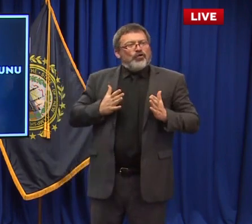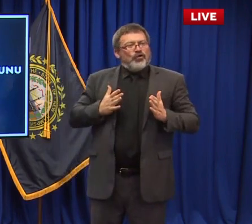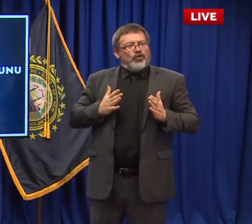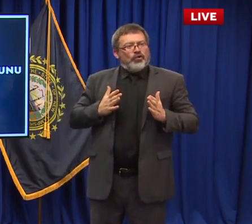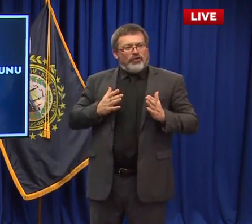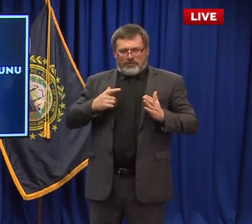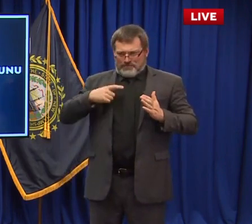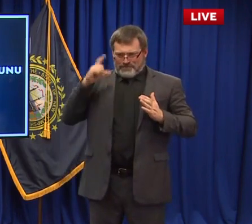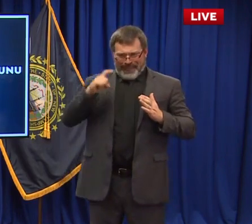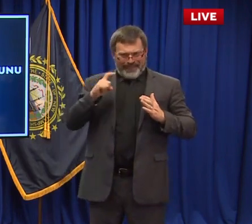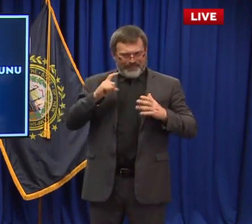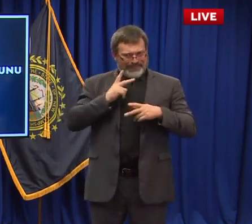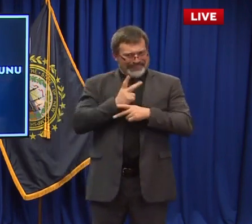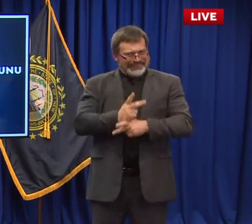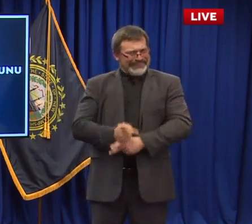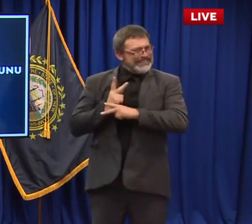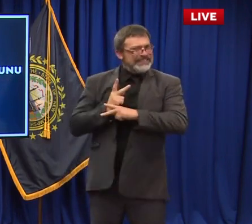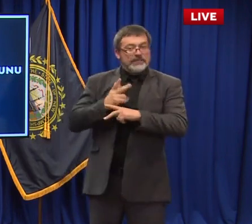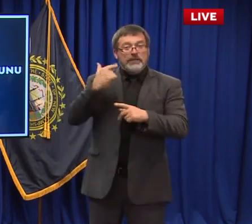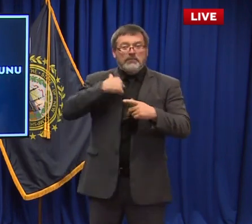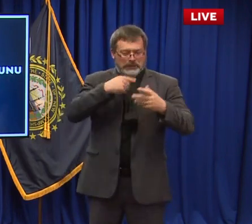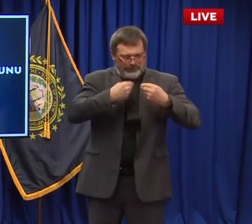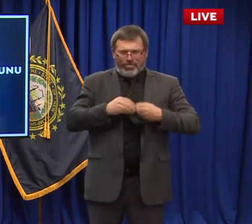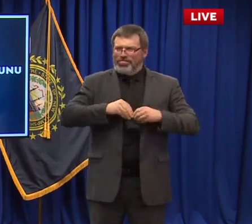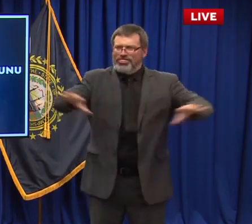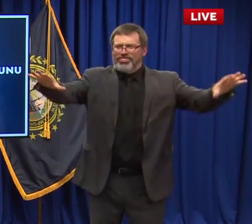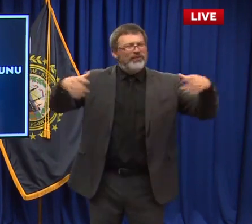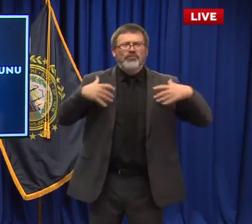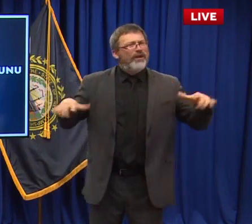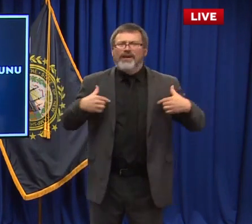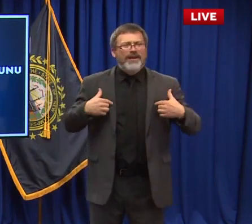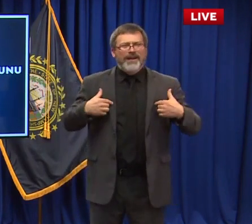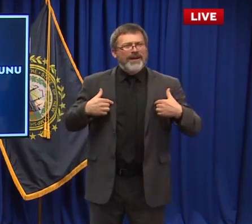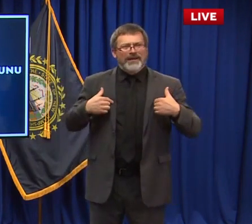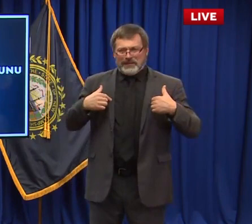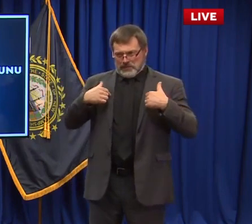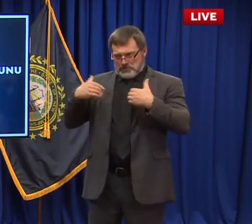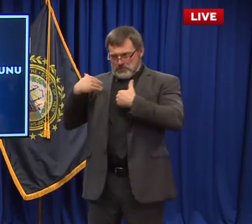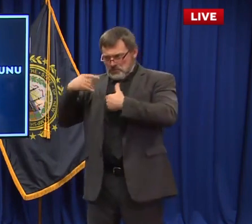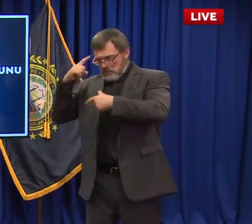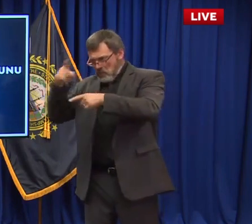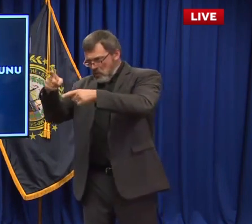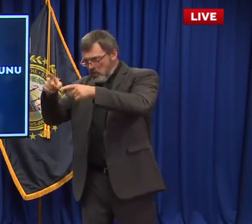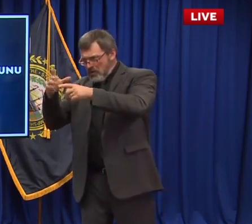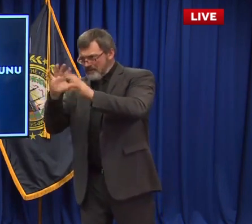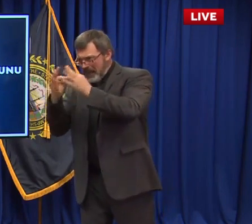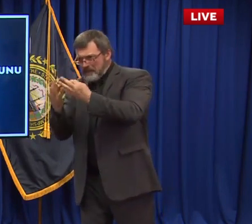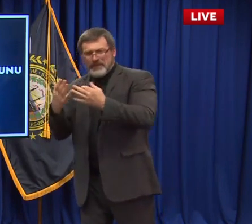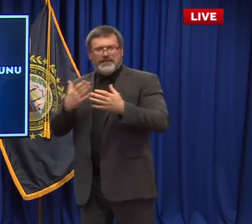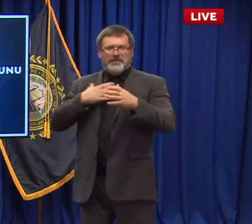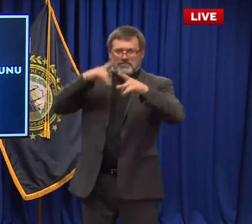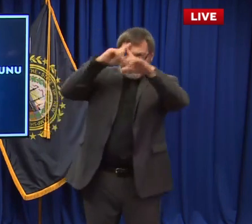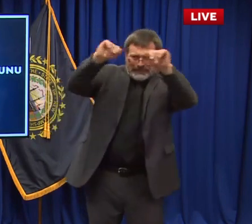I HAVE TO BE -- AS THE GOVERNOR, I TRY TO BE EXTRA CAUTIOUS FOR MYSELF AND MY FAMILY.